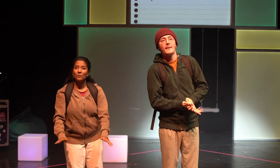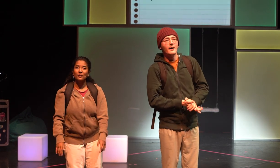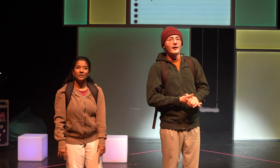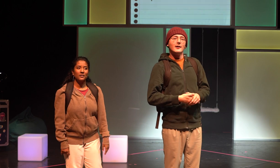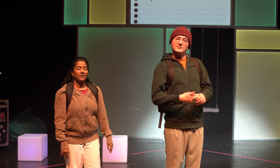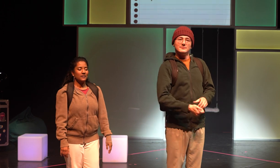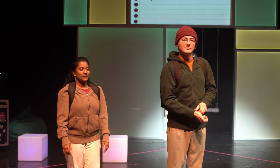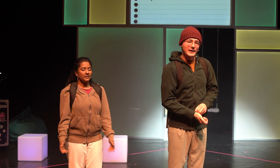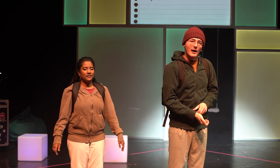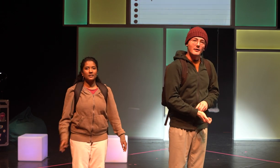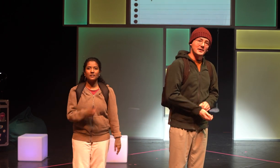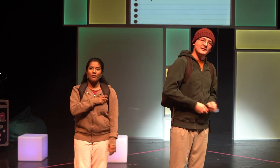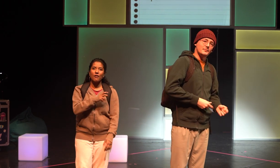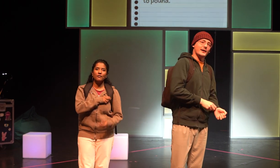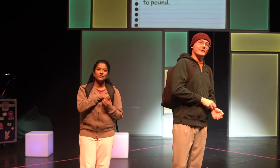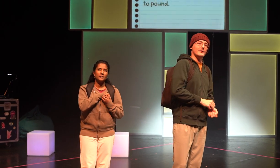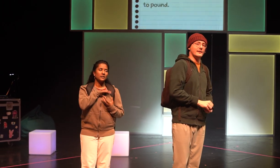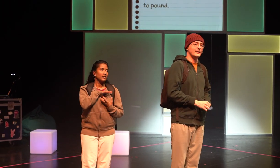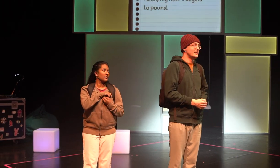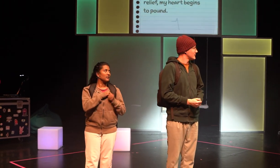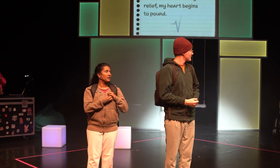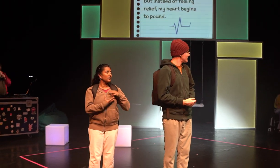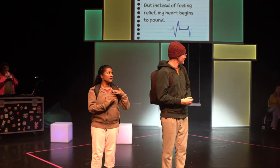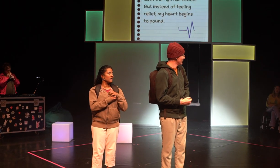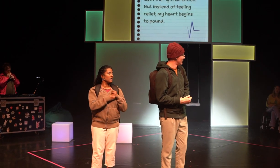[ # HEARTBEAT RHYTHM ] me heart begins to pound.